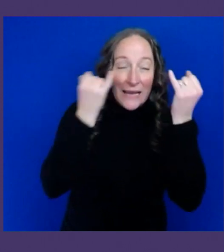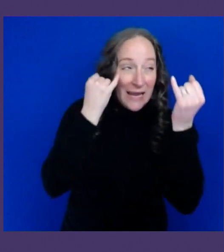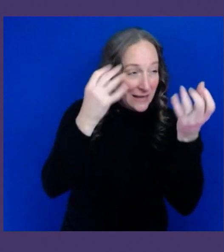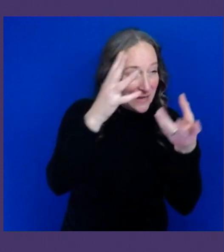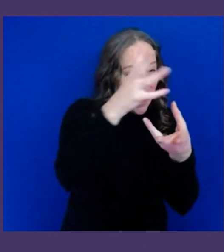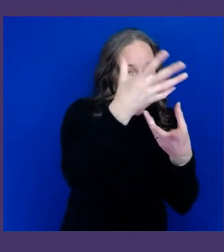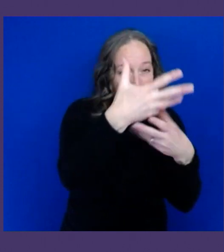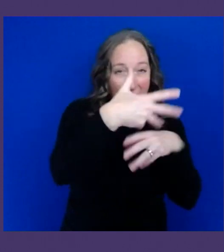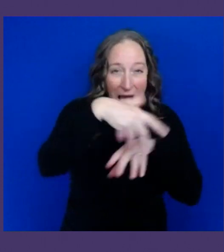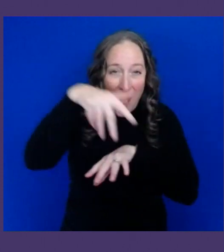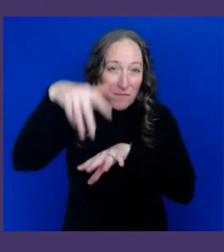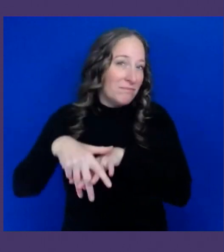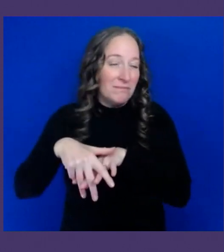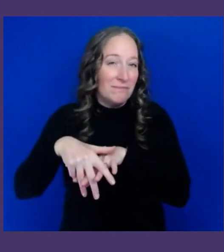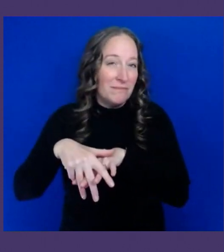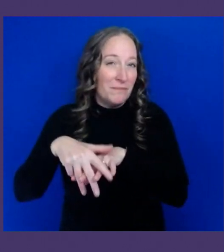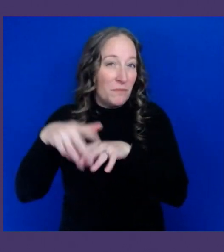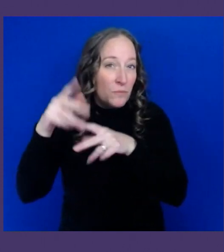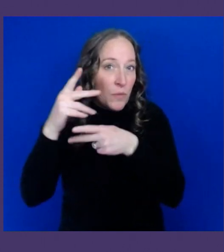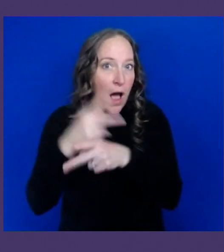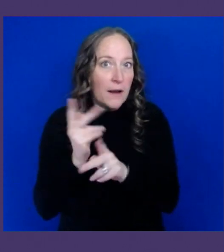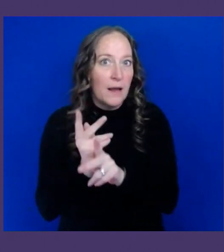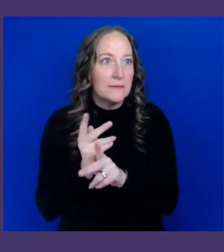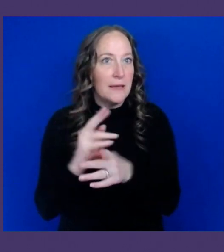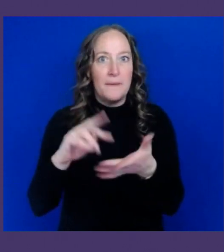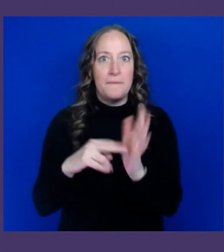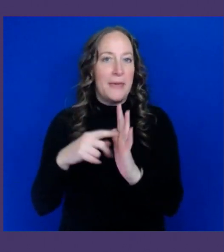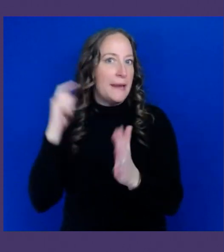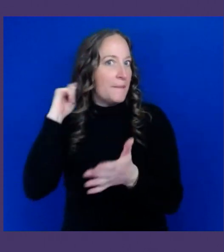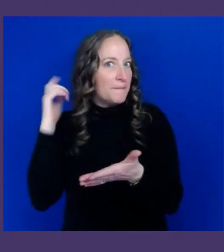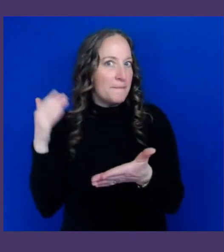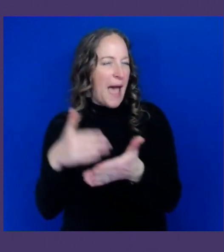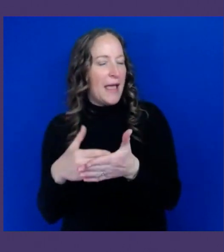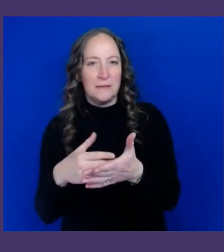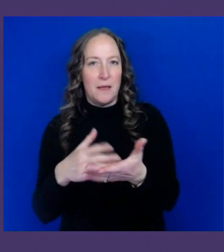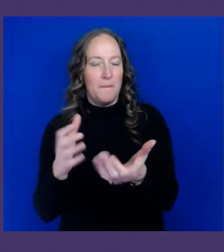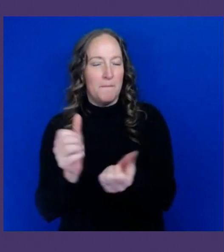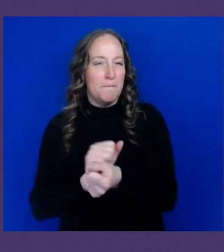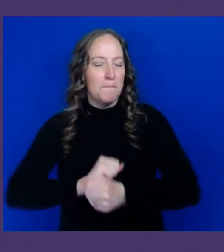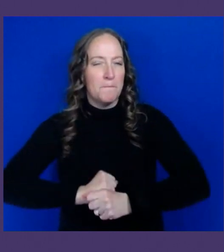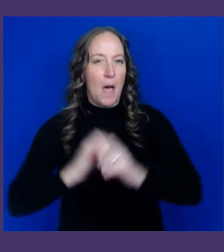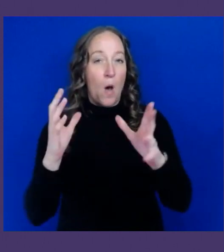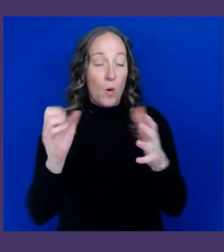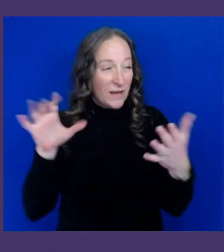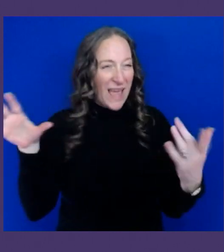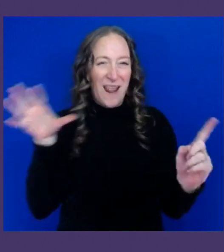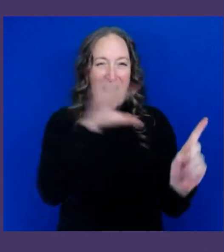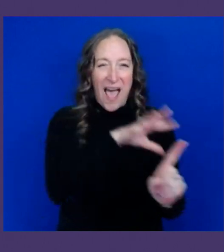shatter the biases and highlight all of the valuable contributions in innovation that people with disabilities can